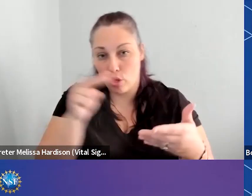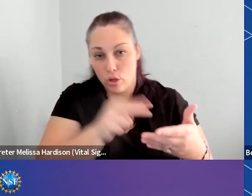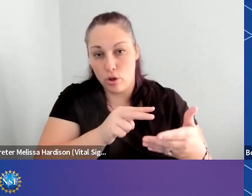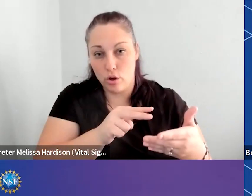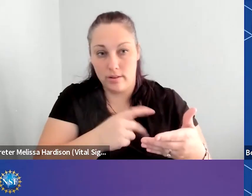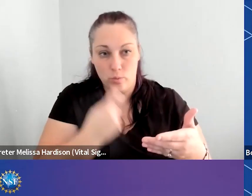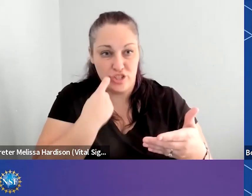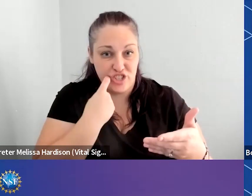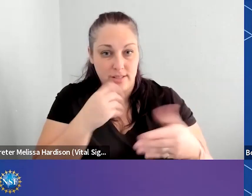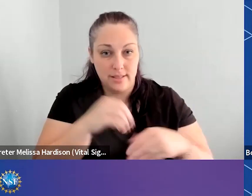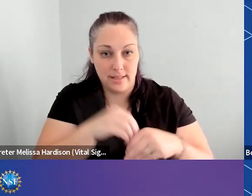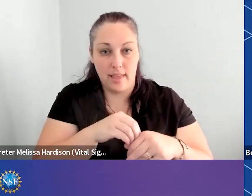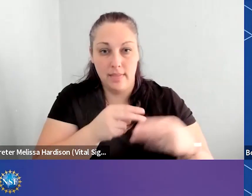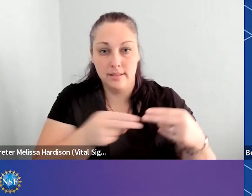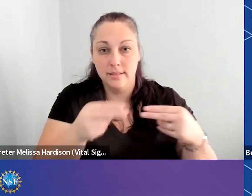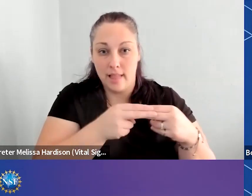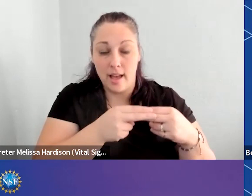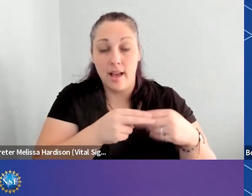feel free to email me, and I'll get you in touch with the right people.